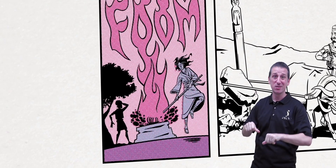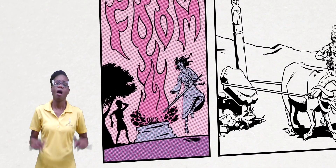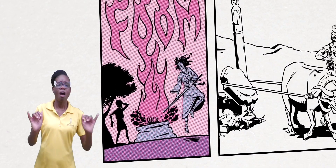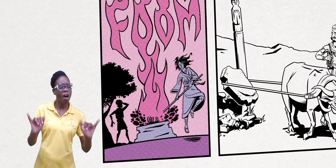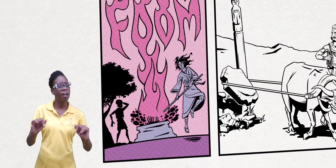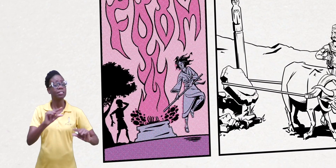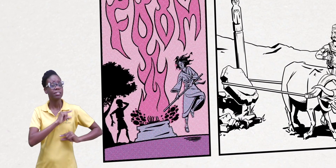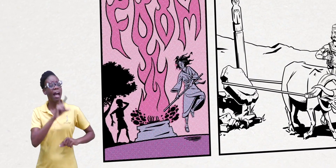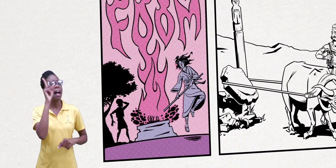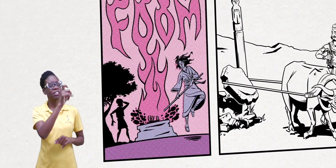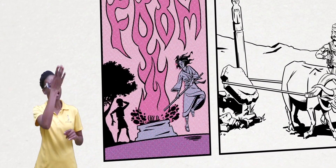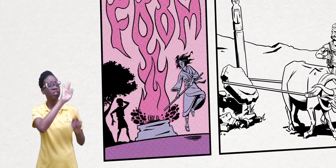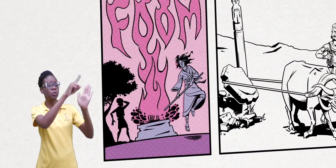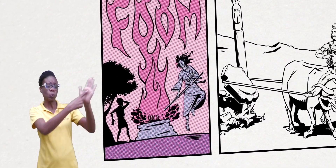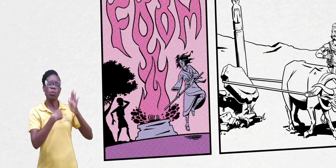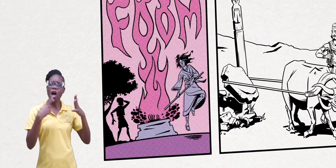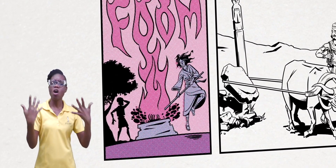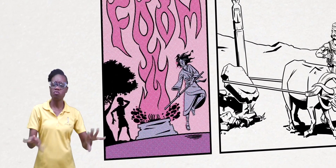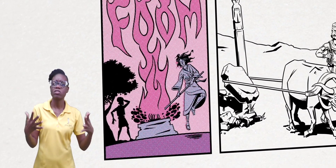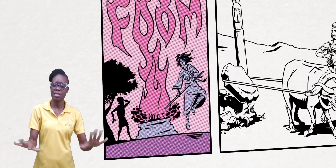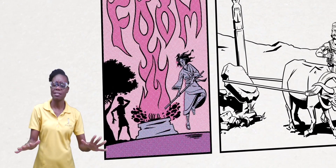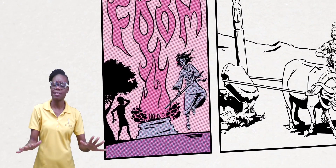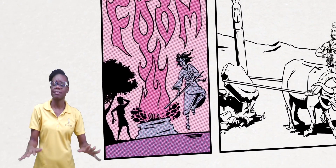Jon: So Gideon’s already asked for a sign?